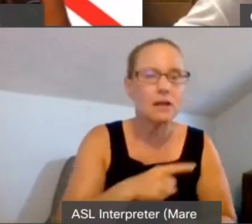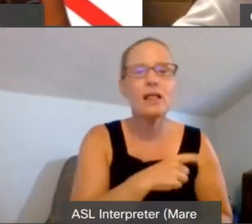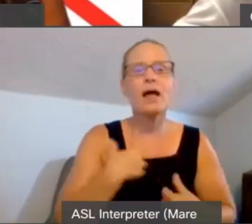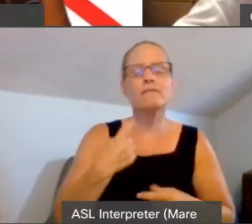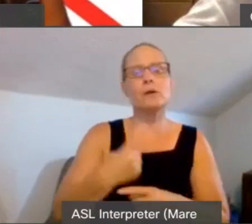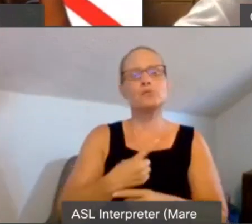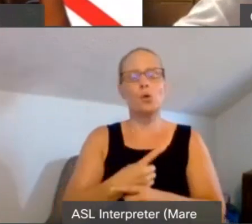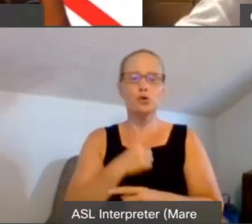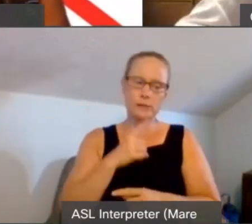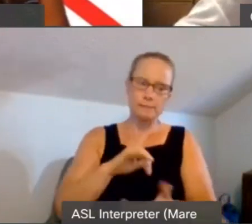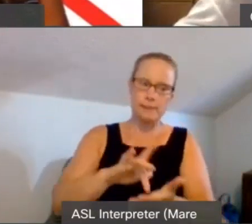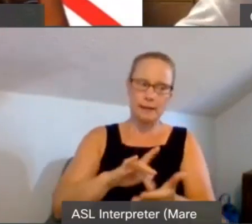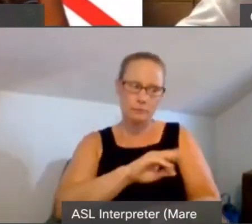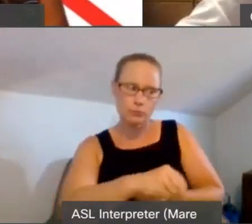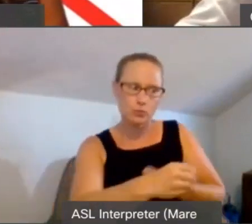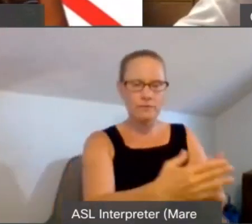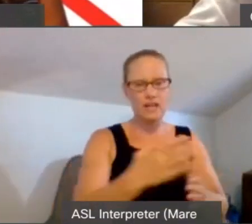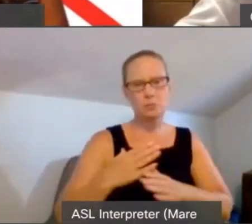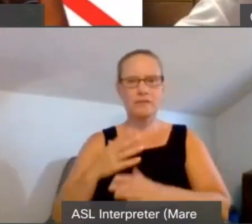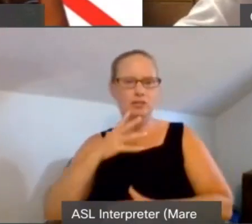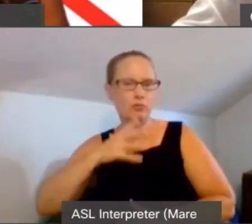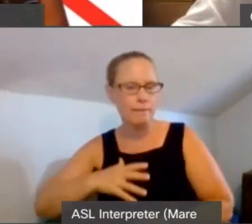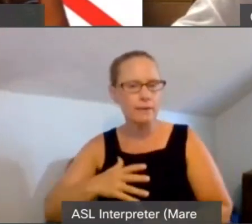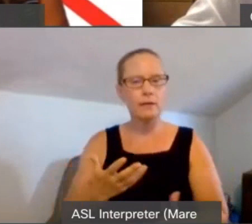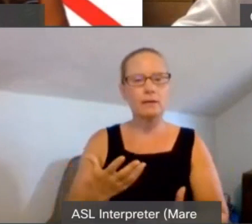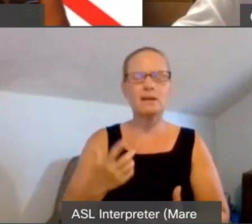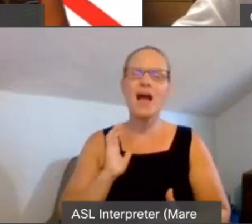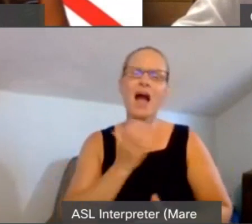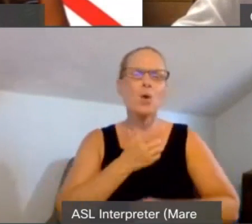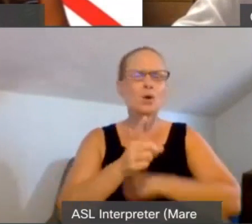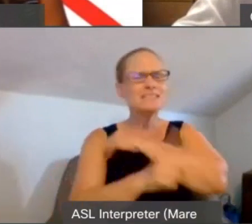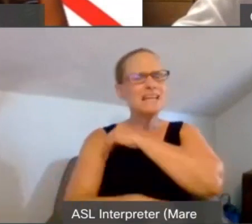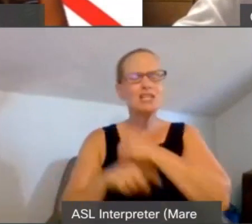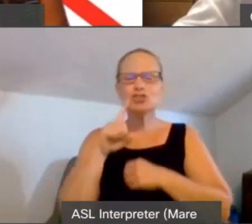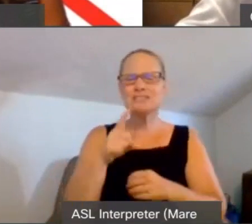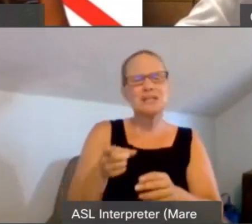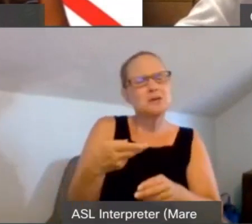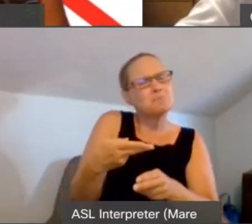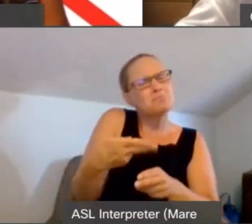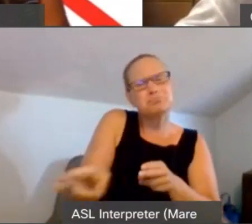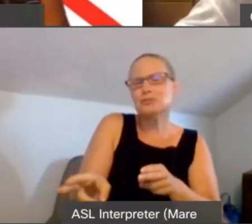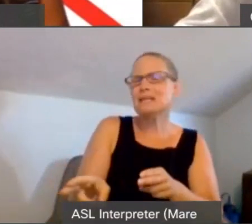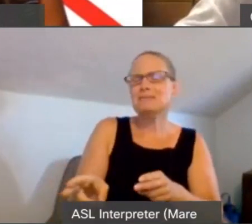Our senses are very brief, they they're not even more than a day and I think the doctor highlight on it.